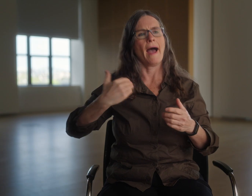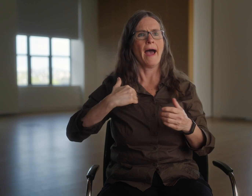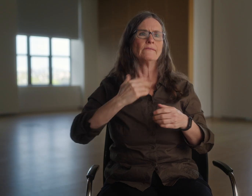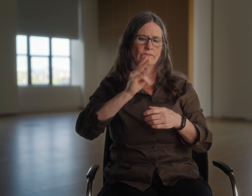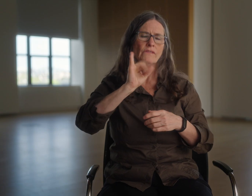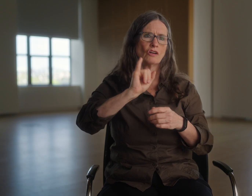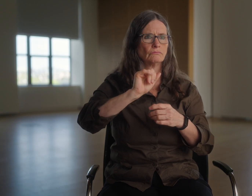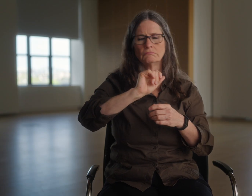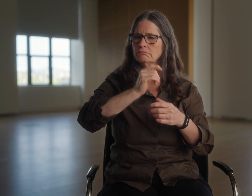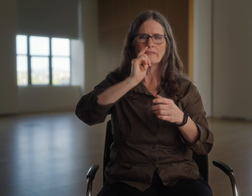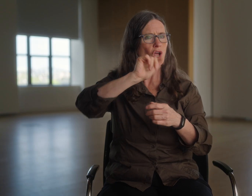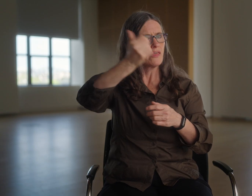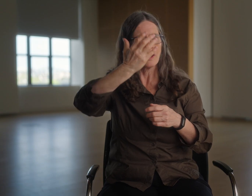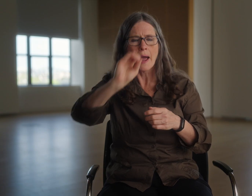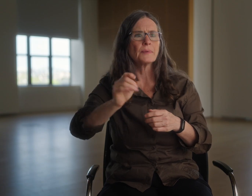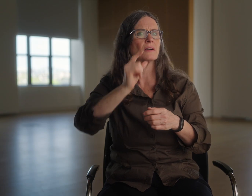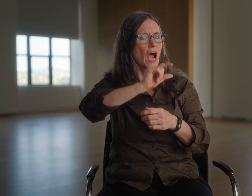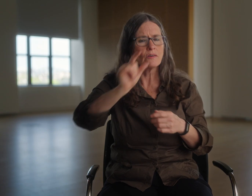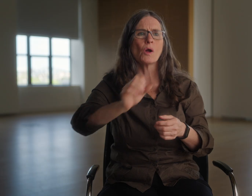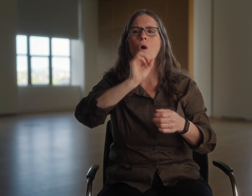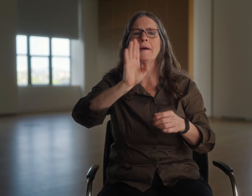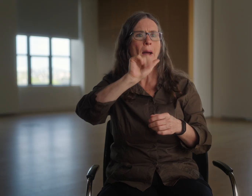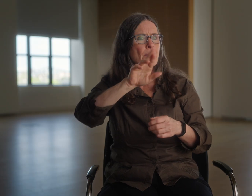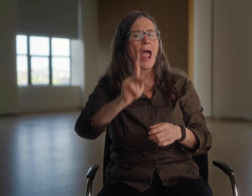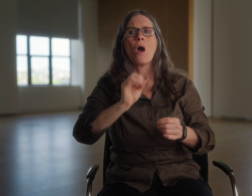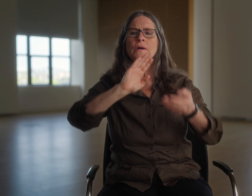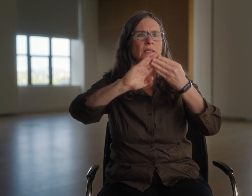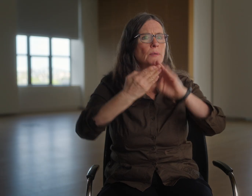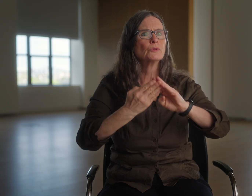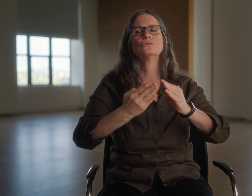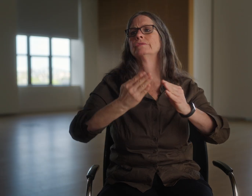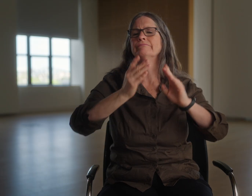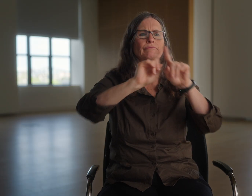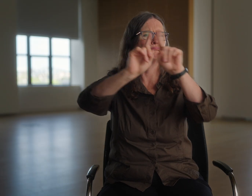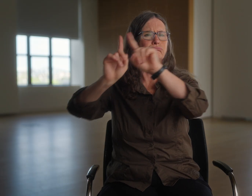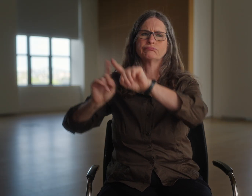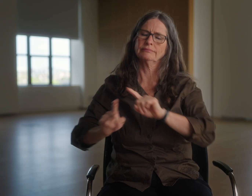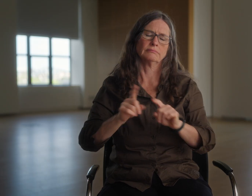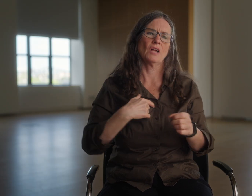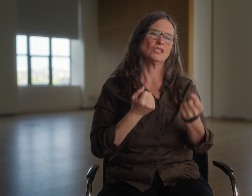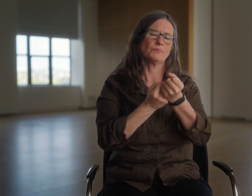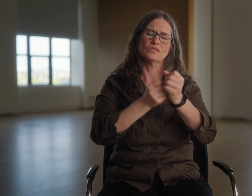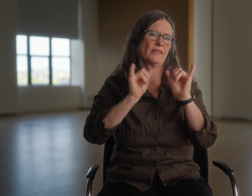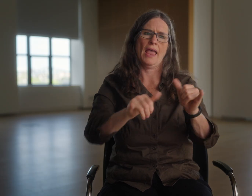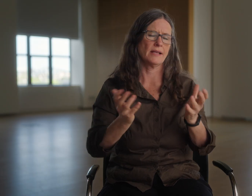I would absolutely encourage other companies, government departments, banks or community organizations to have